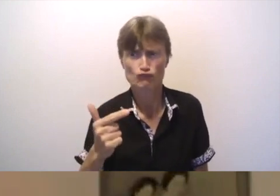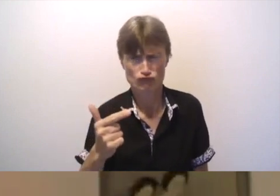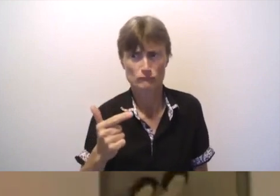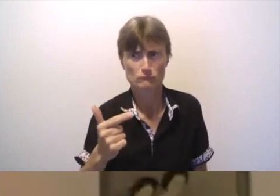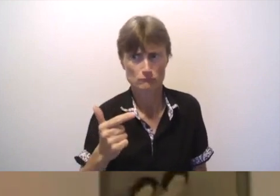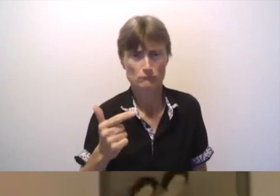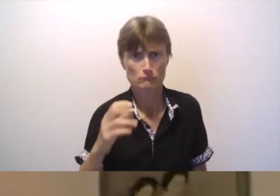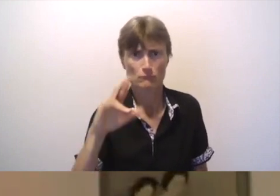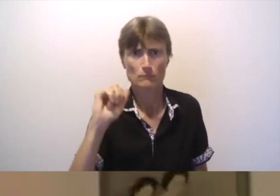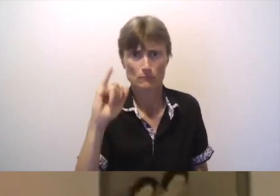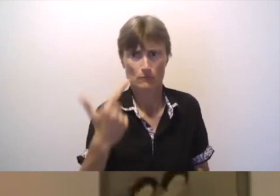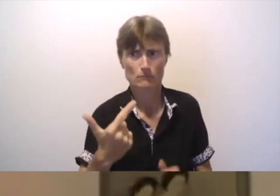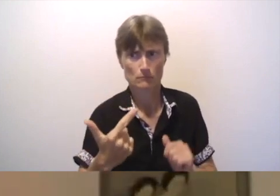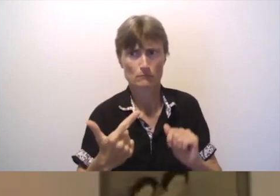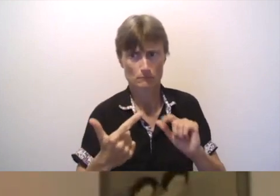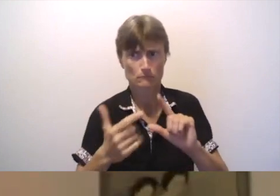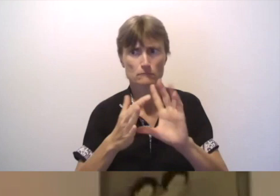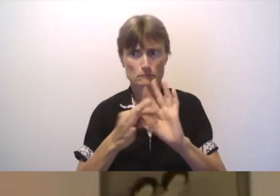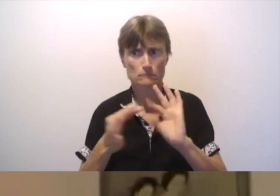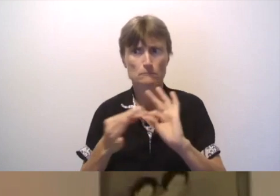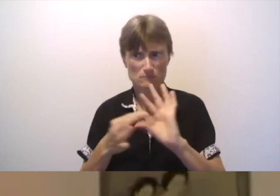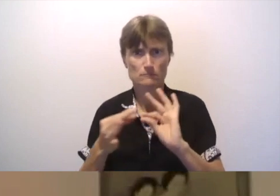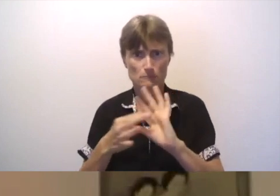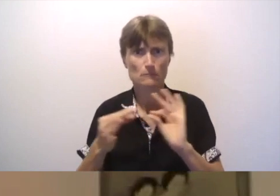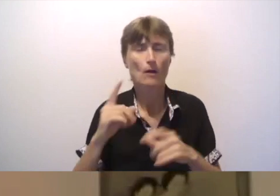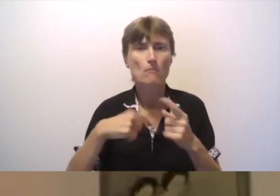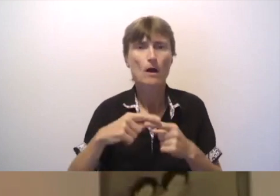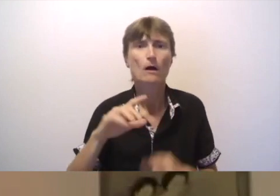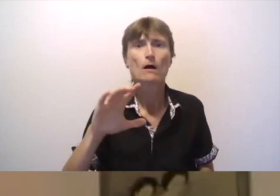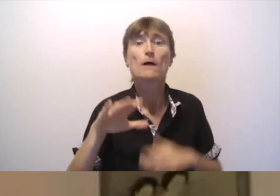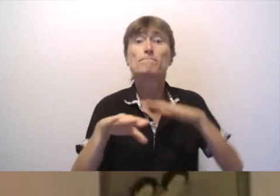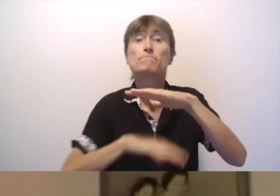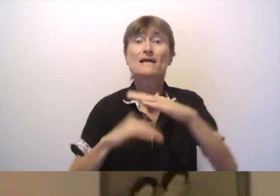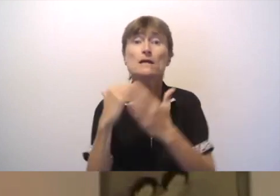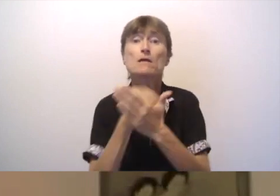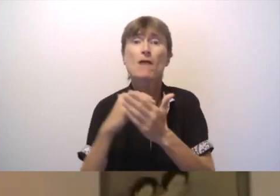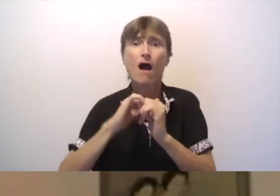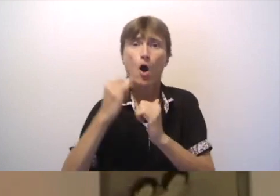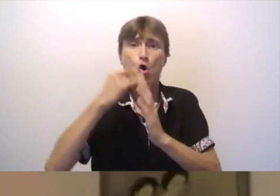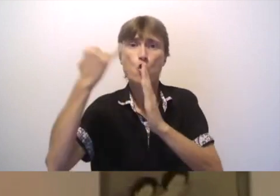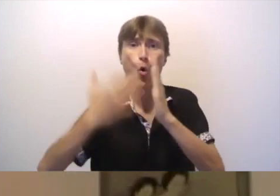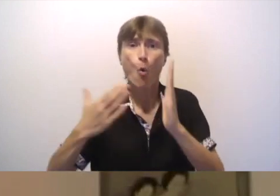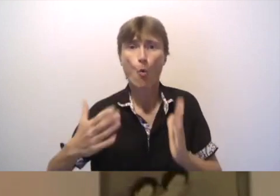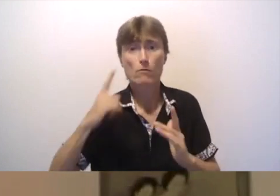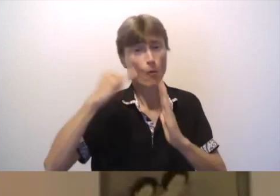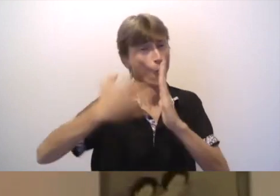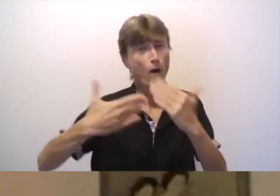bring a basic income first i want to talk about how artists have multiple jobs that subsidize their art